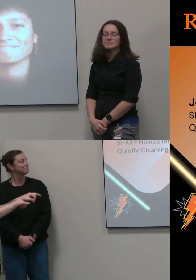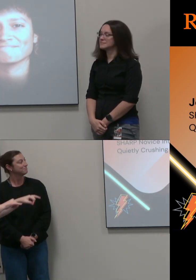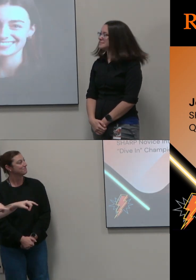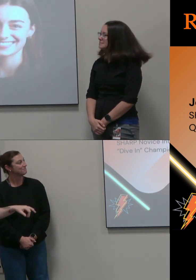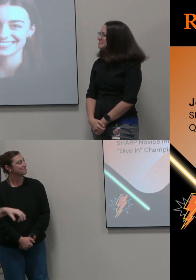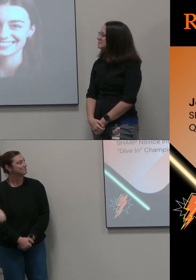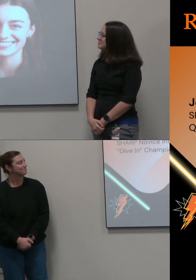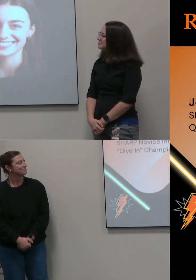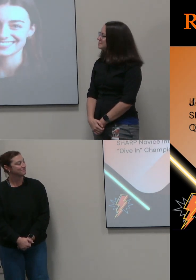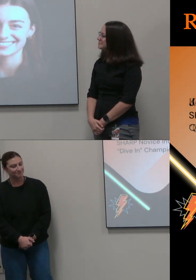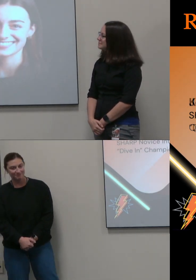We can do the next slide.